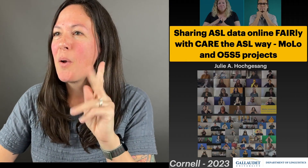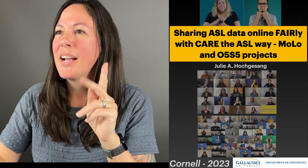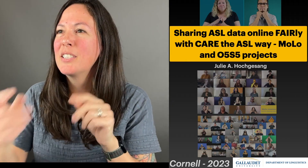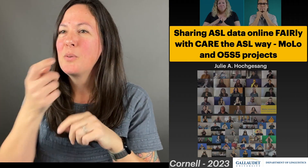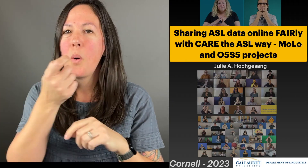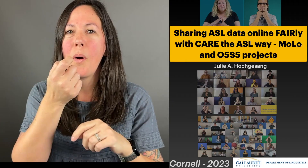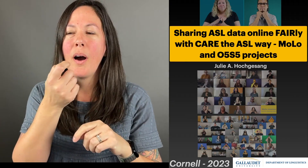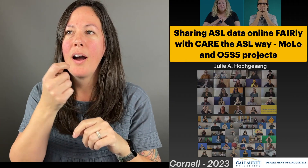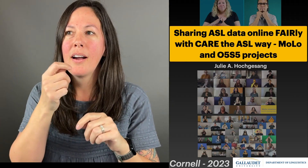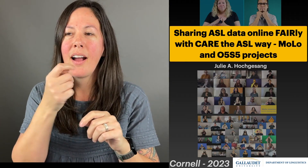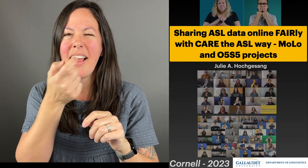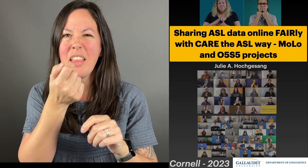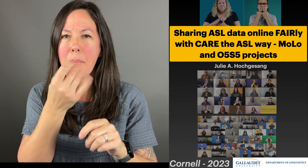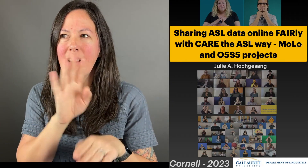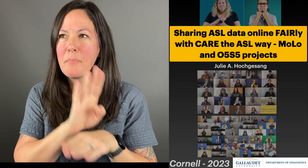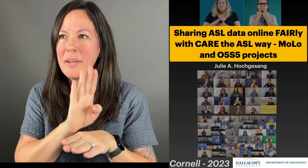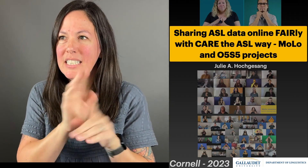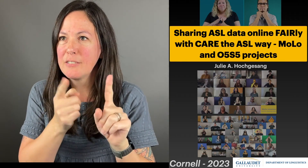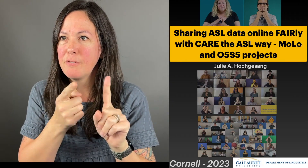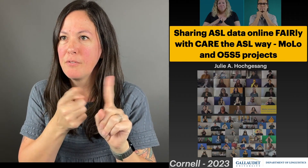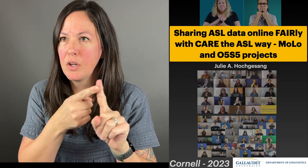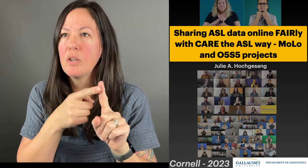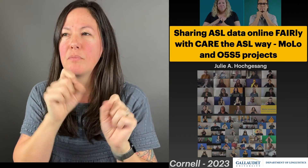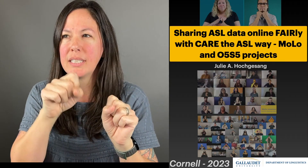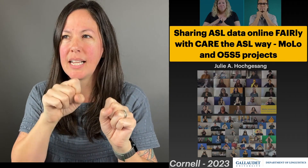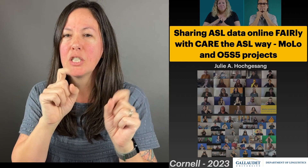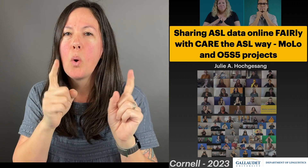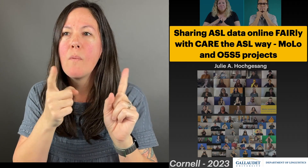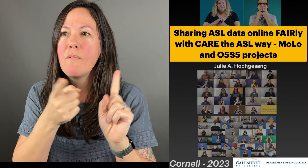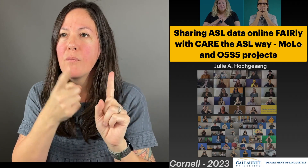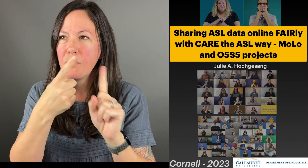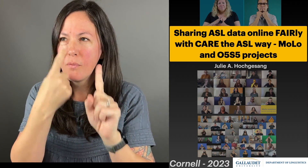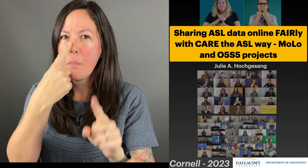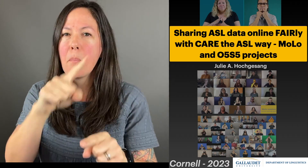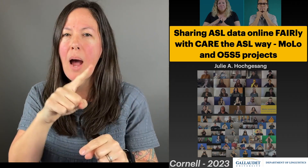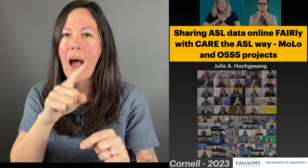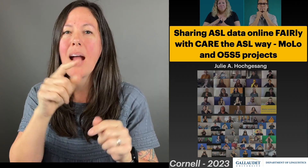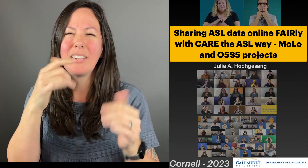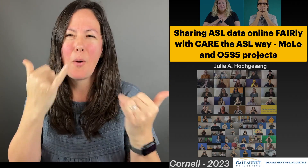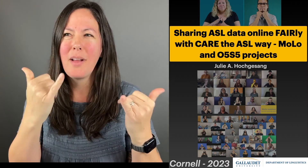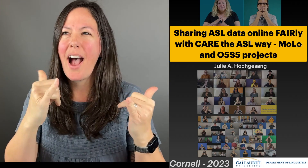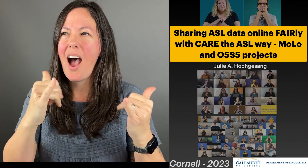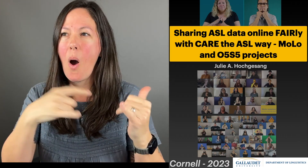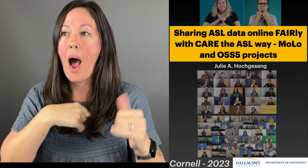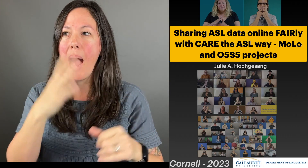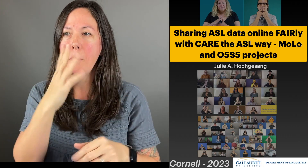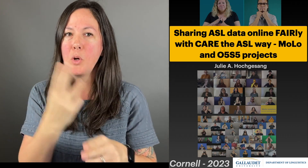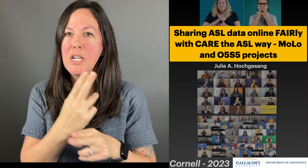I would like to without further ado to turn it to Dr. Hochgesang, so please take it away, Julie! Hi everyone. I just want to take some time to mention about the